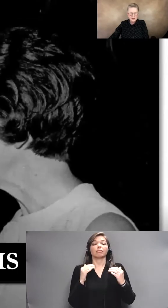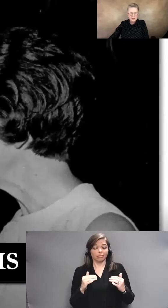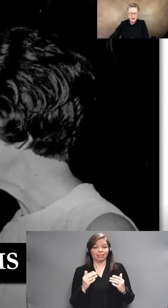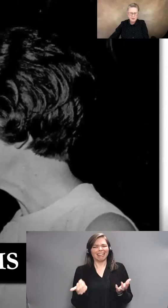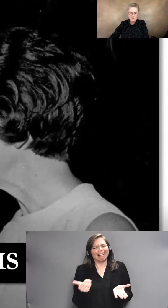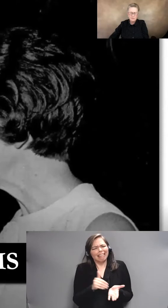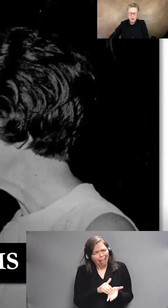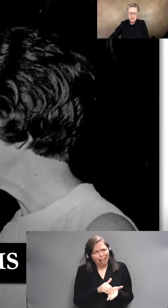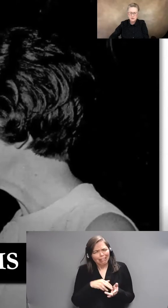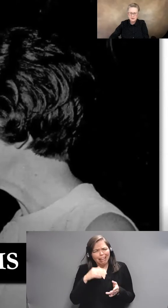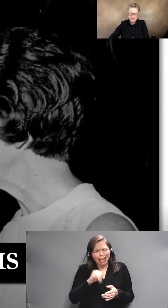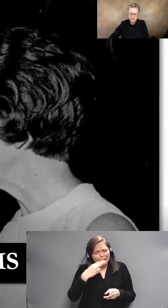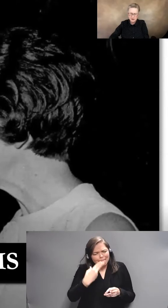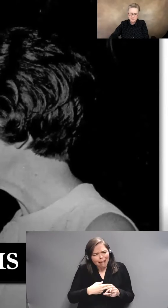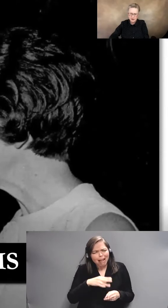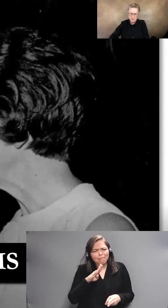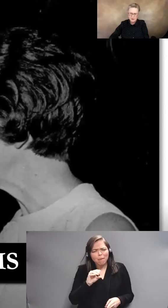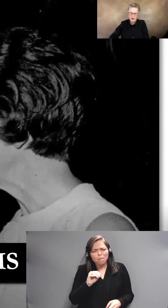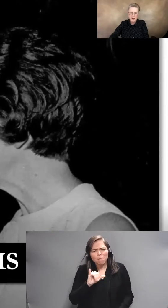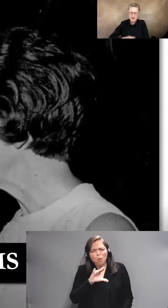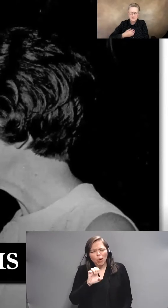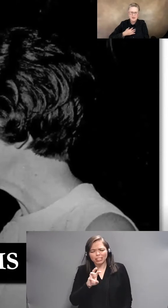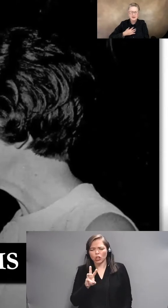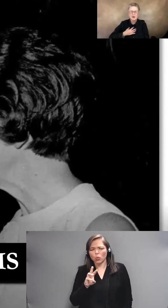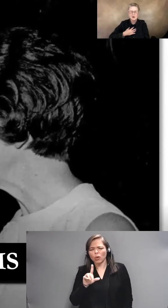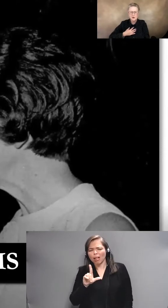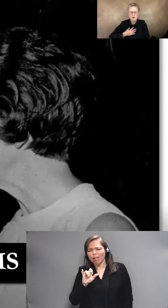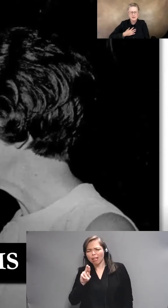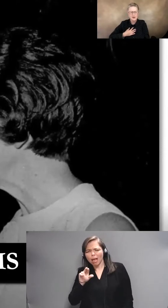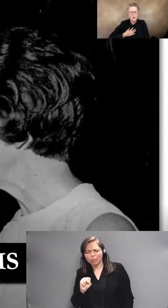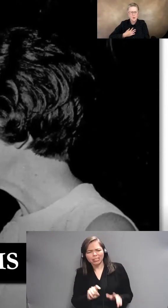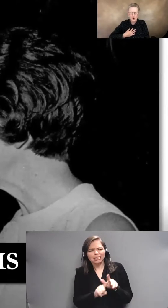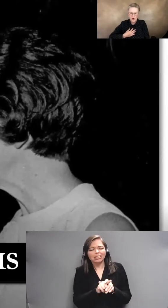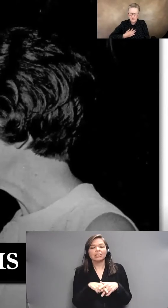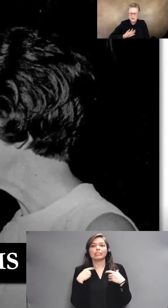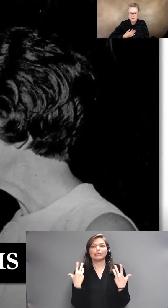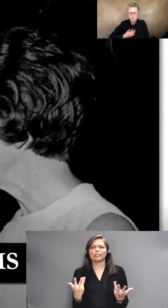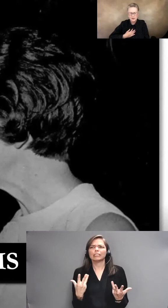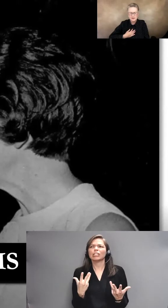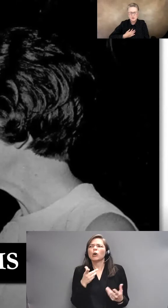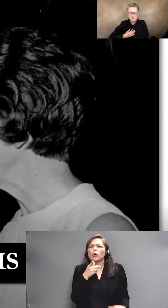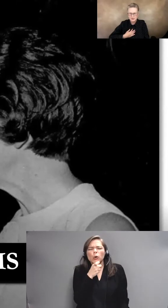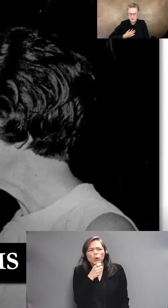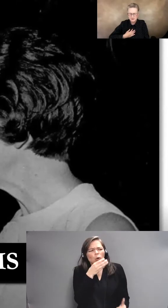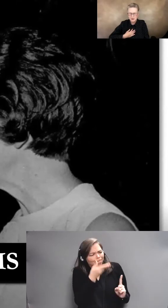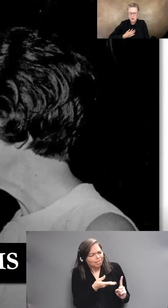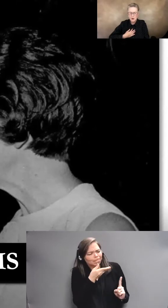the name of Boyce Williams comes up and I am thinking, who in the world is Boyce Williams